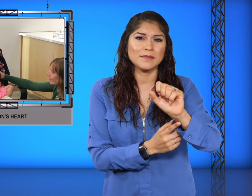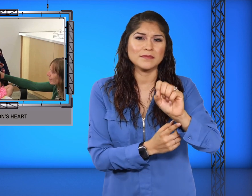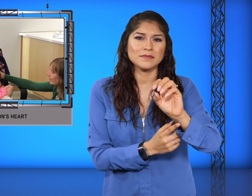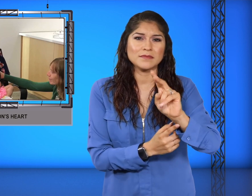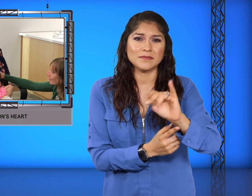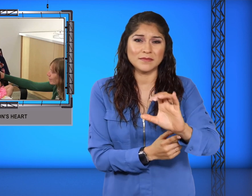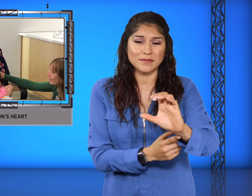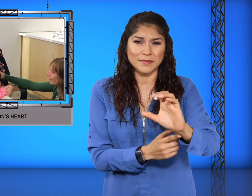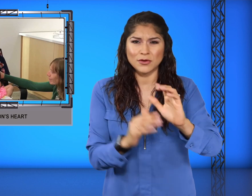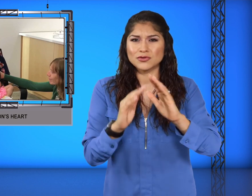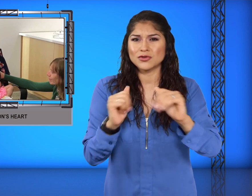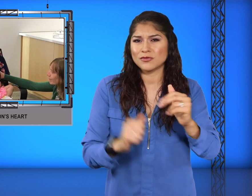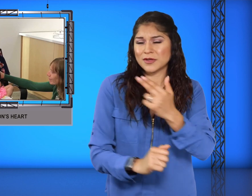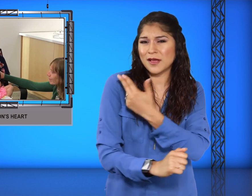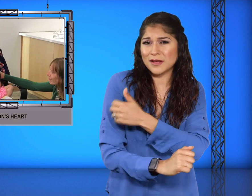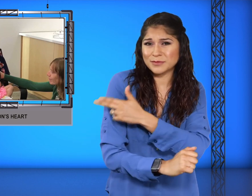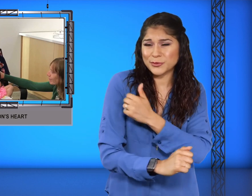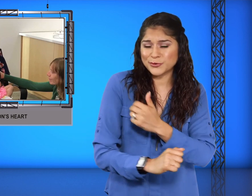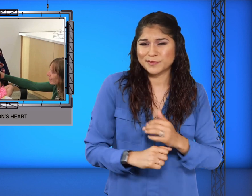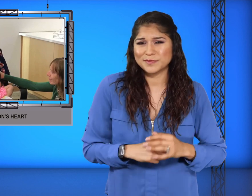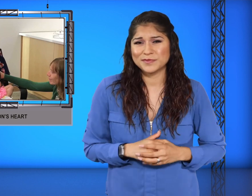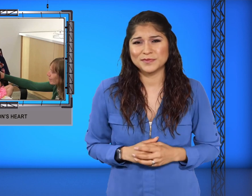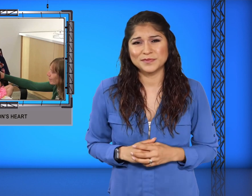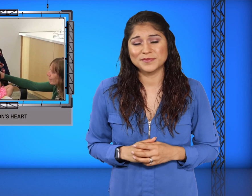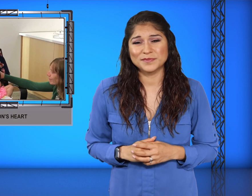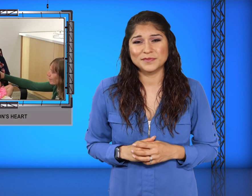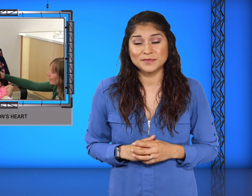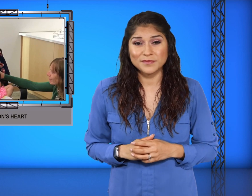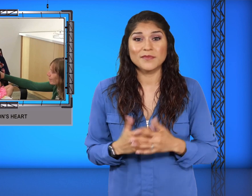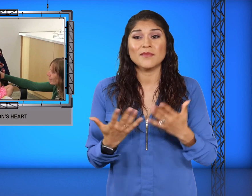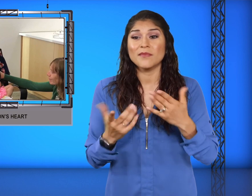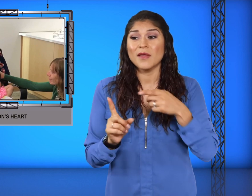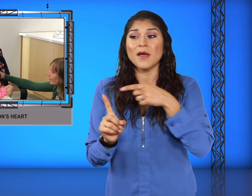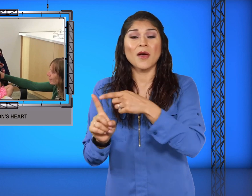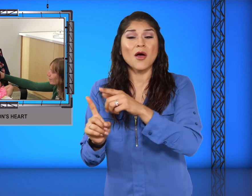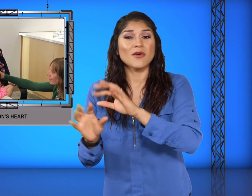of Minnesota Masonic Children's Hospital.